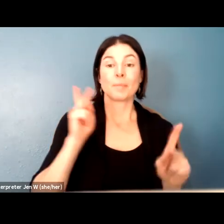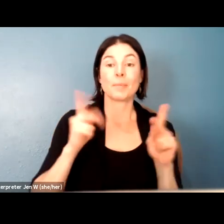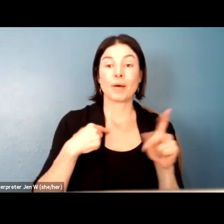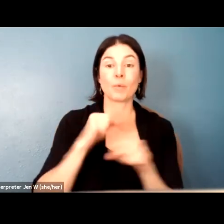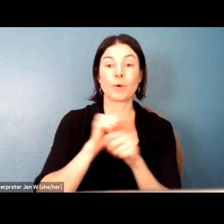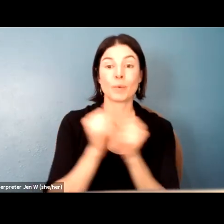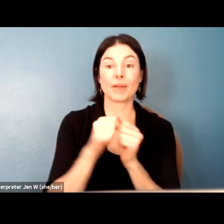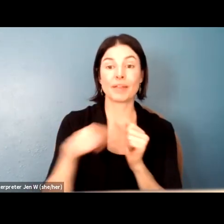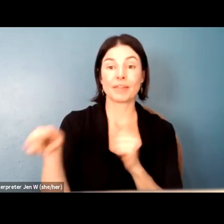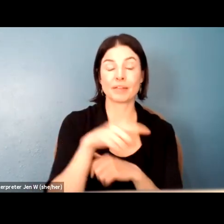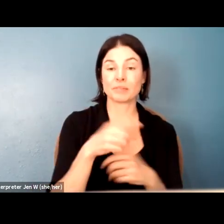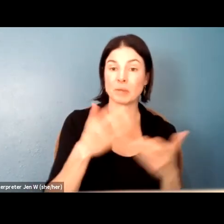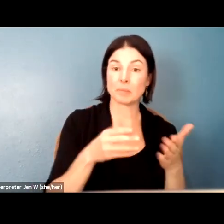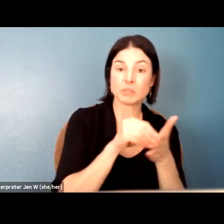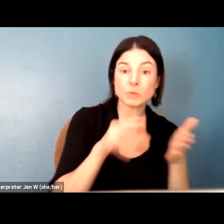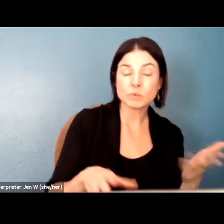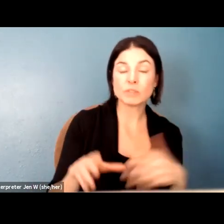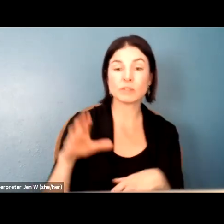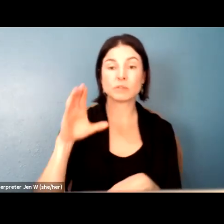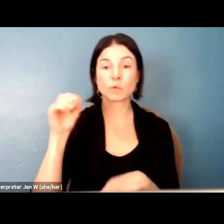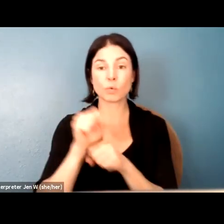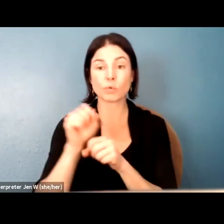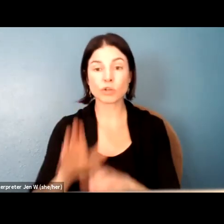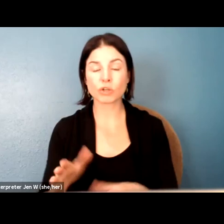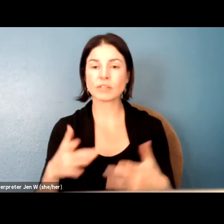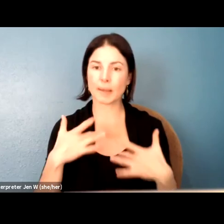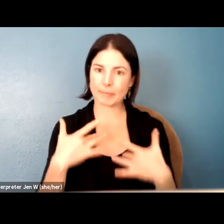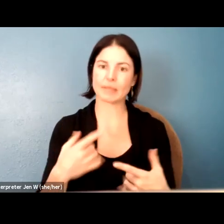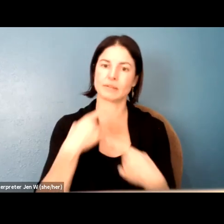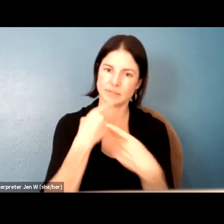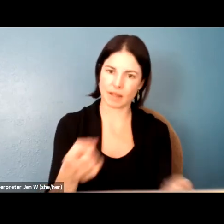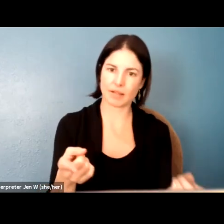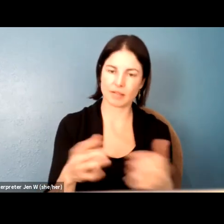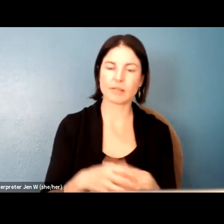the students be they colleagues, I say this. institutions don't